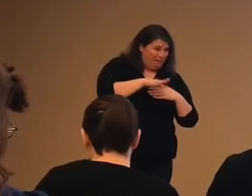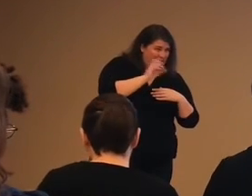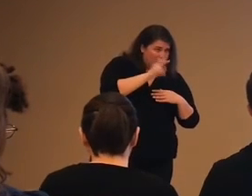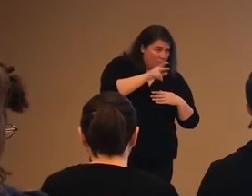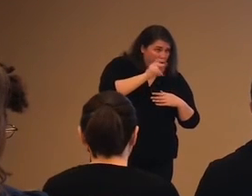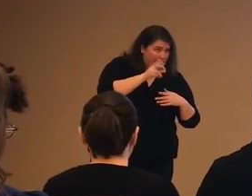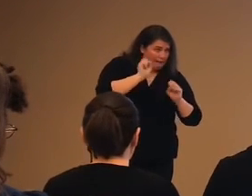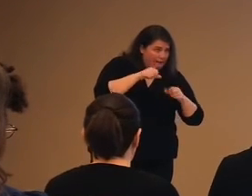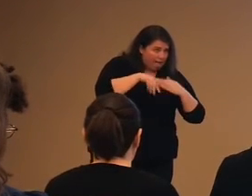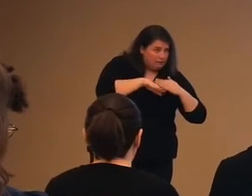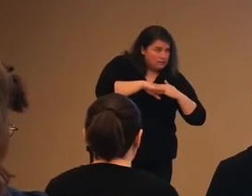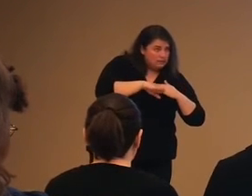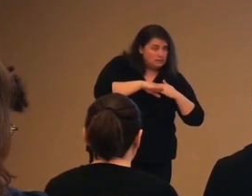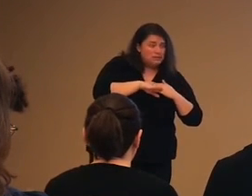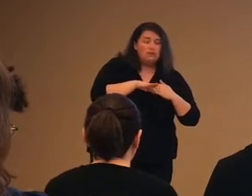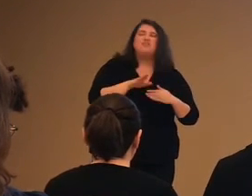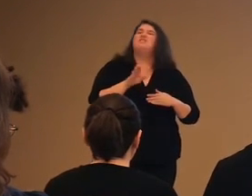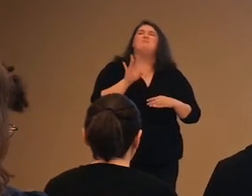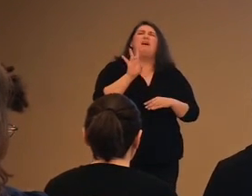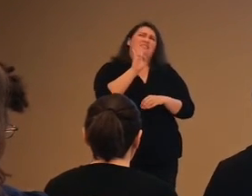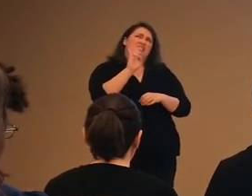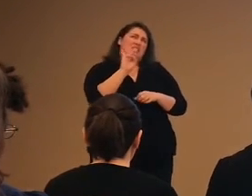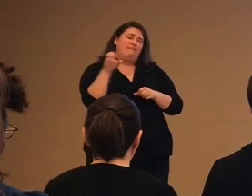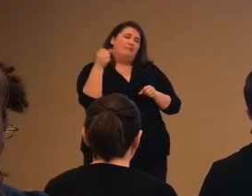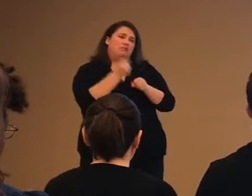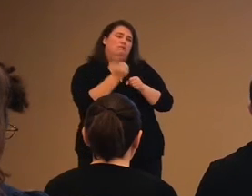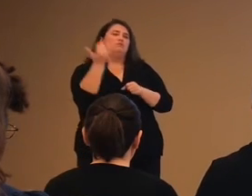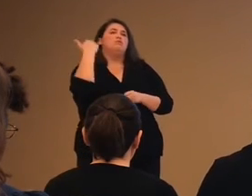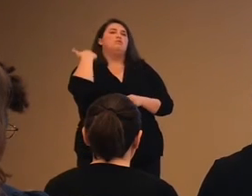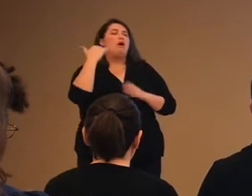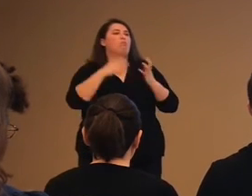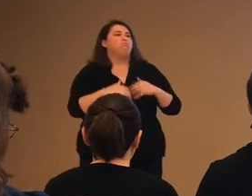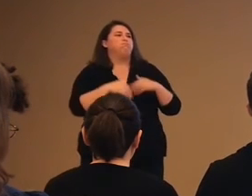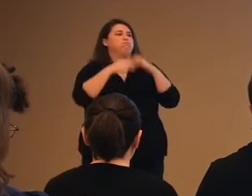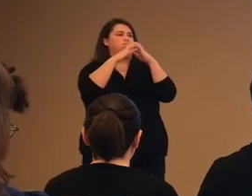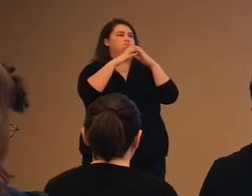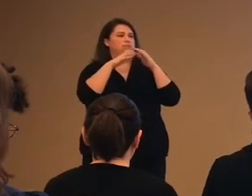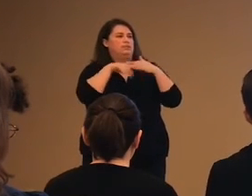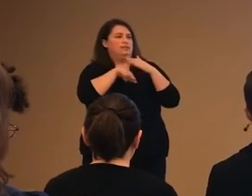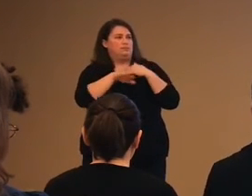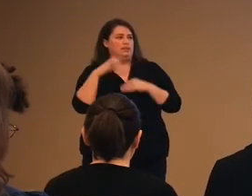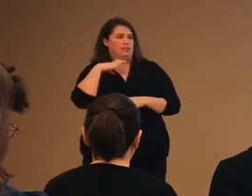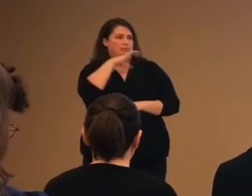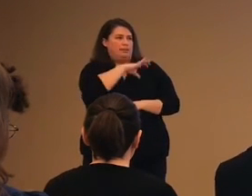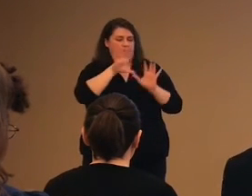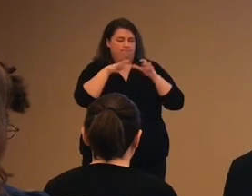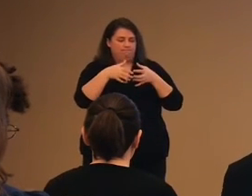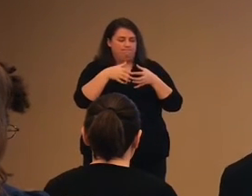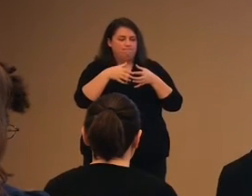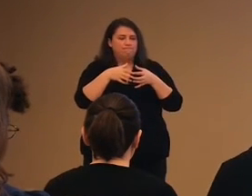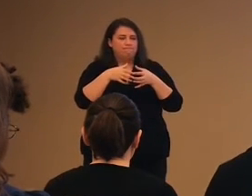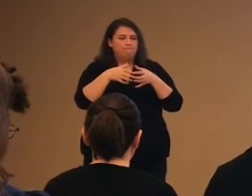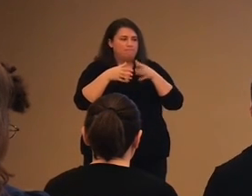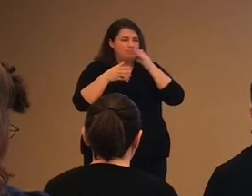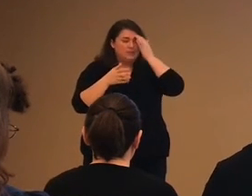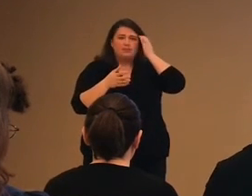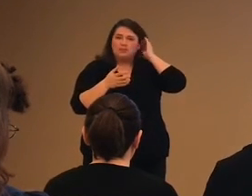So like I said about seven years ago, we formed an accessibility committee. I will say that it was mostly physical accessibility